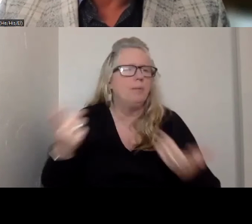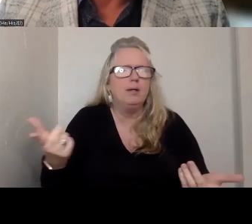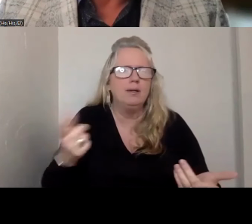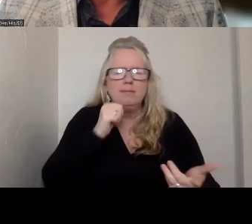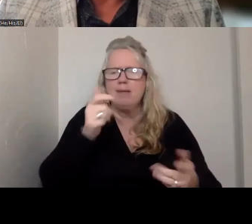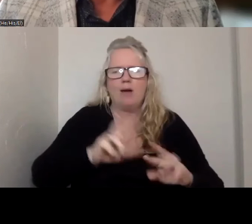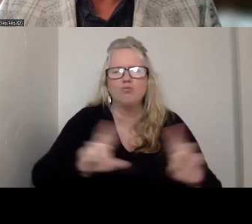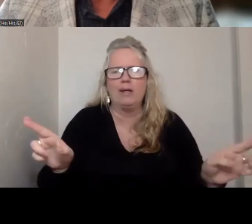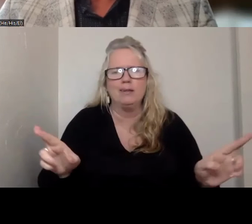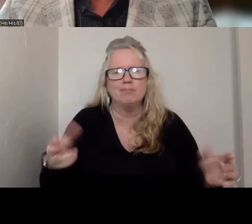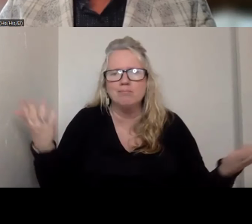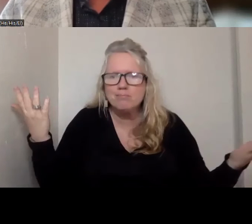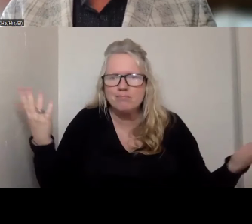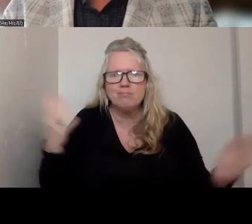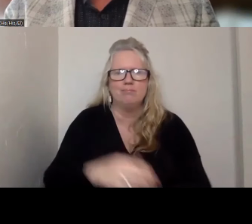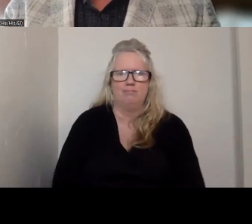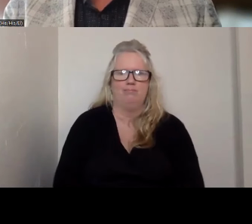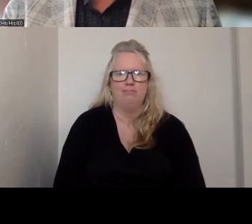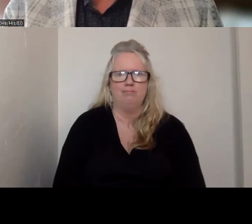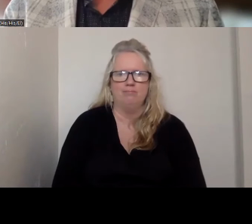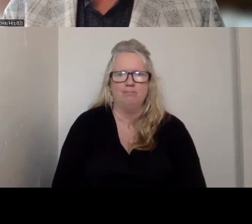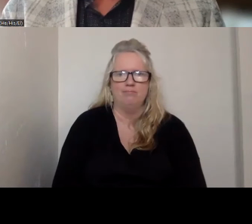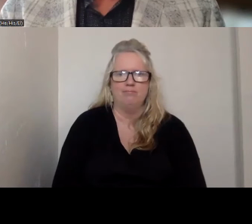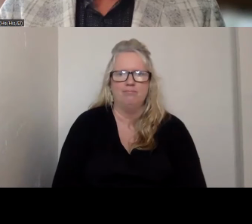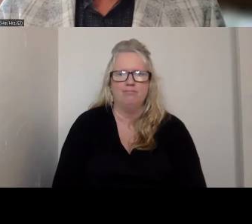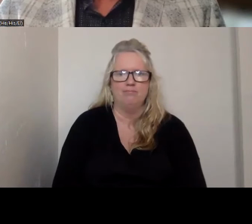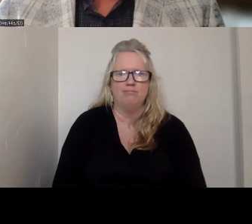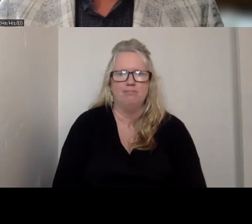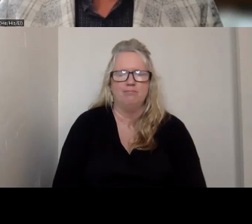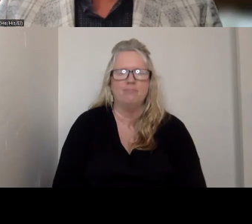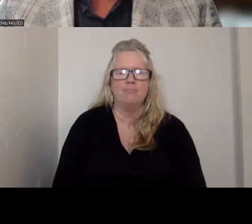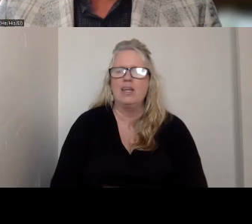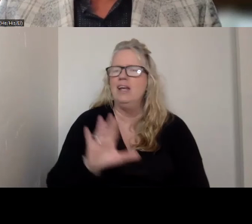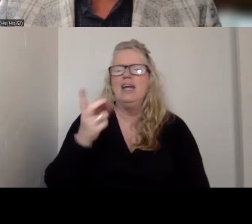THE RIGHT PEOPLE TO HELP THEM. >>: DOCTOR MANCINI, THANK